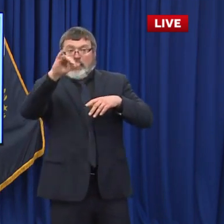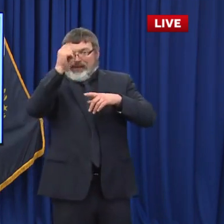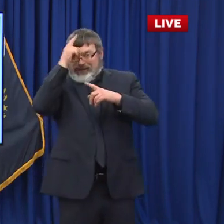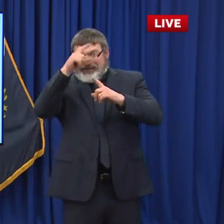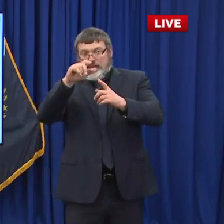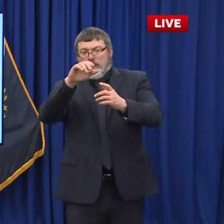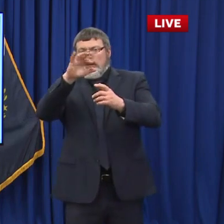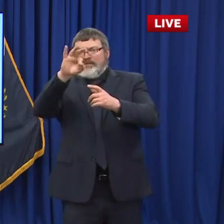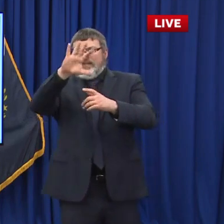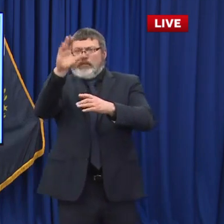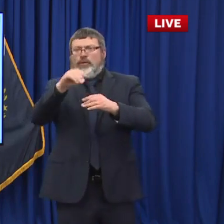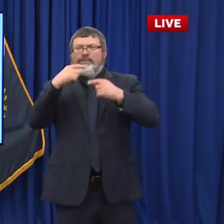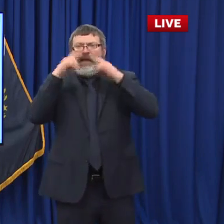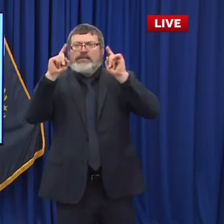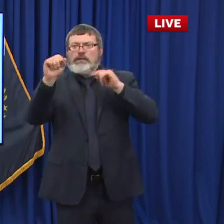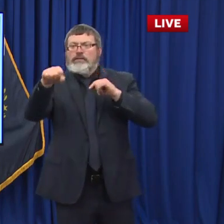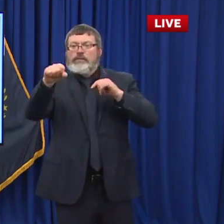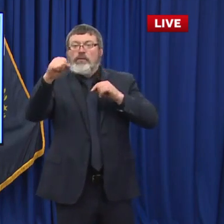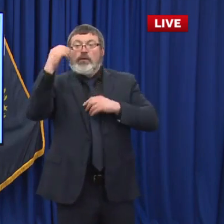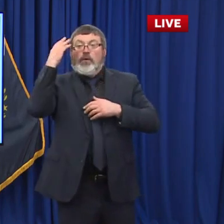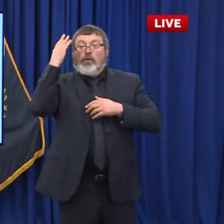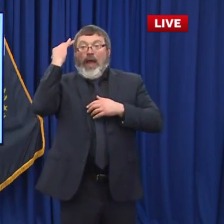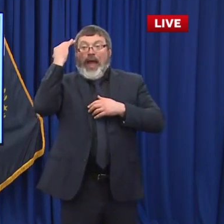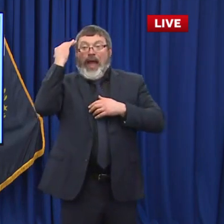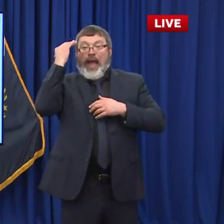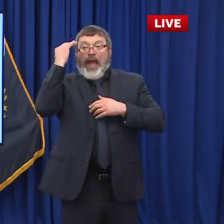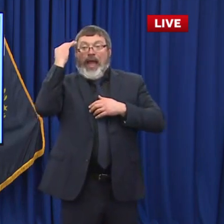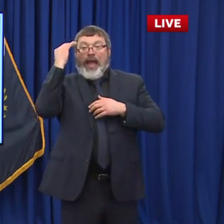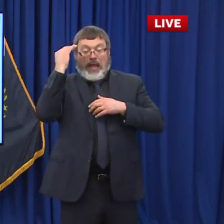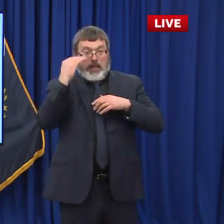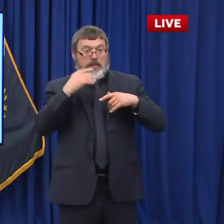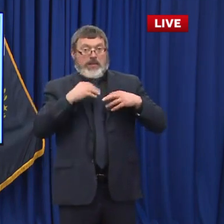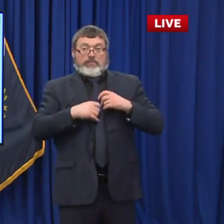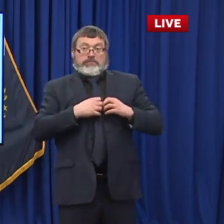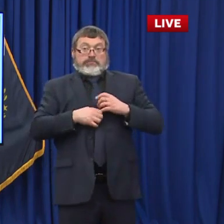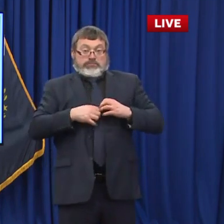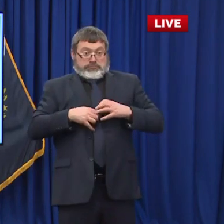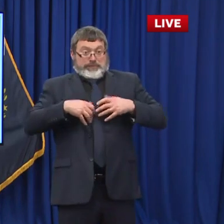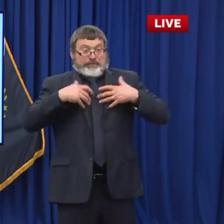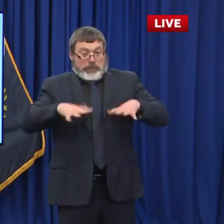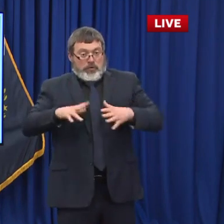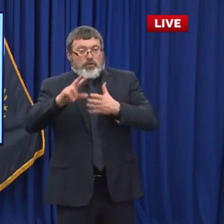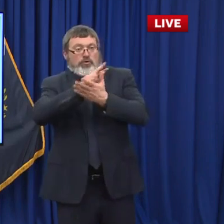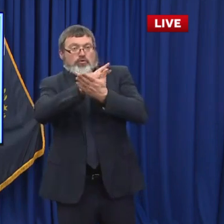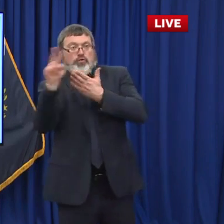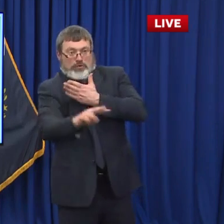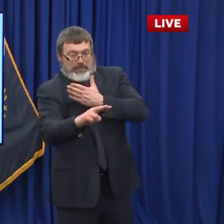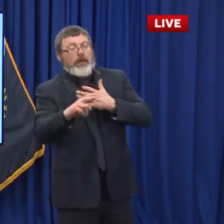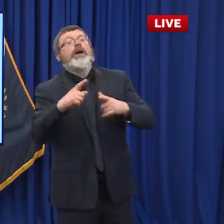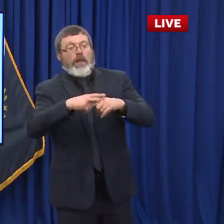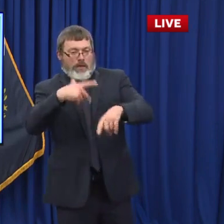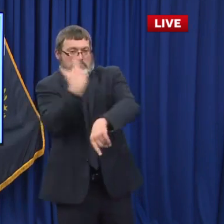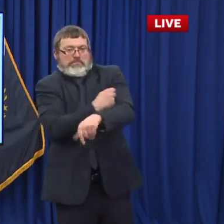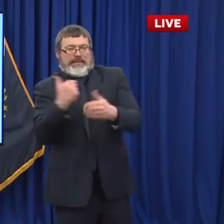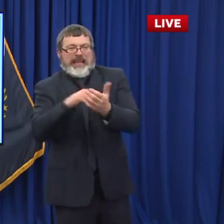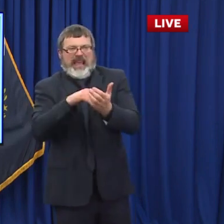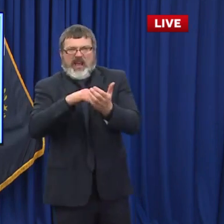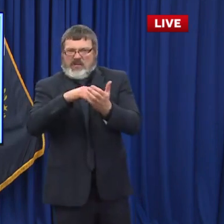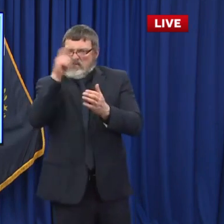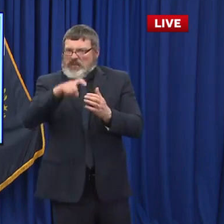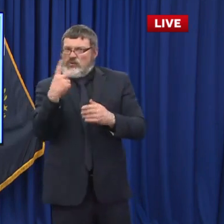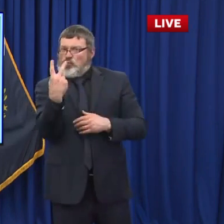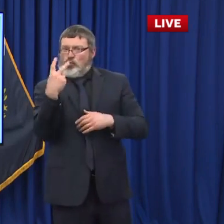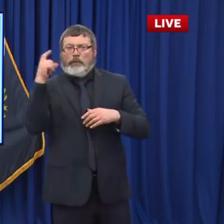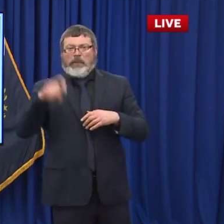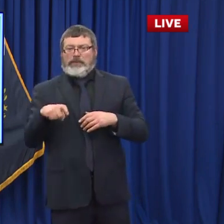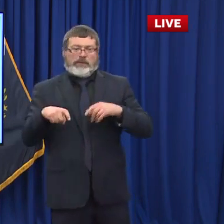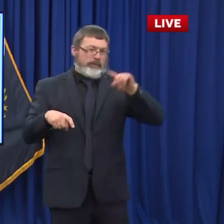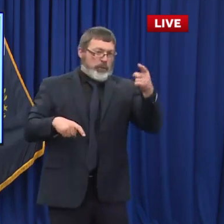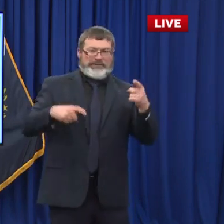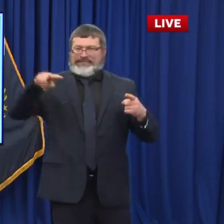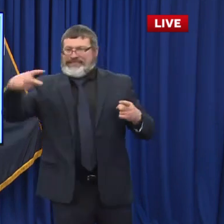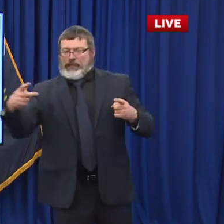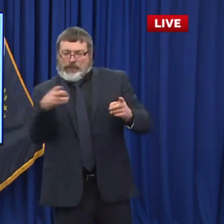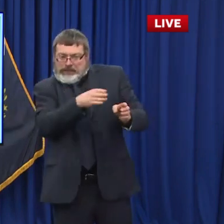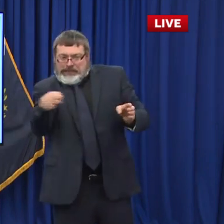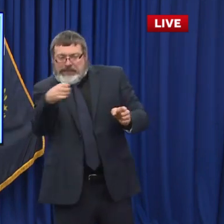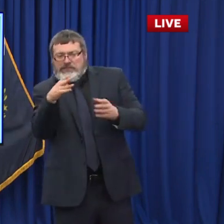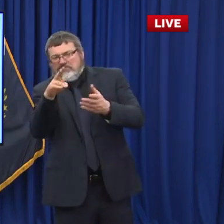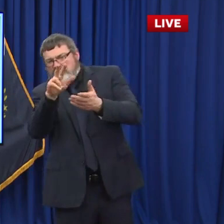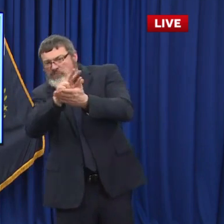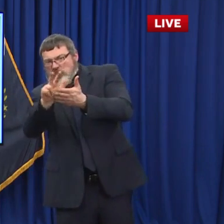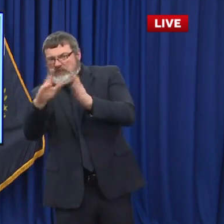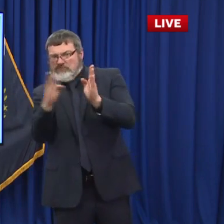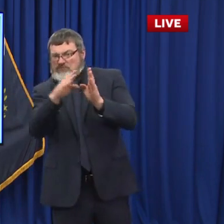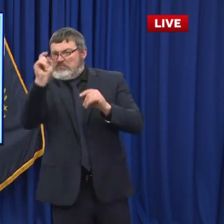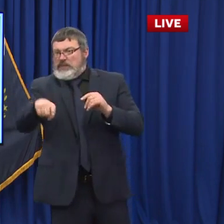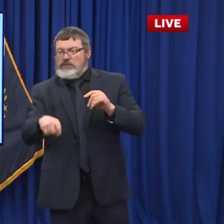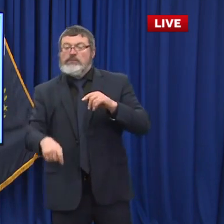IN ORDER TO GET THE COMPLETE 95% PROTECTION, IT WOULD BE ABOUT ONE TO TWO WEEKS AFTER THE SECOND DOSE.